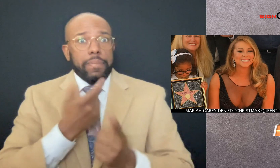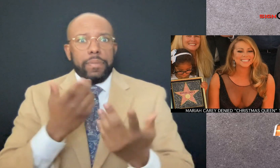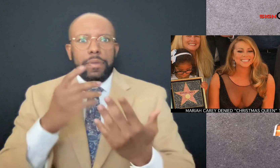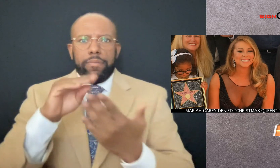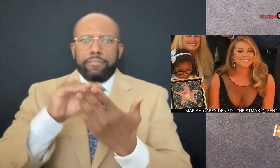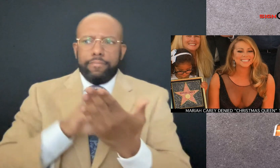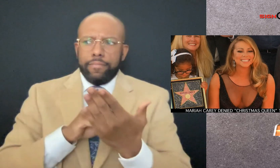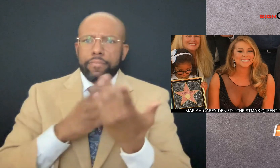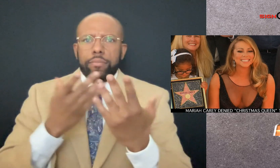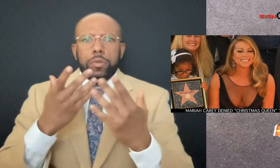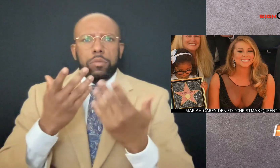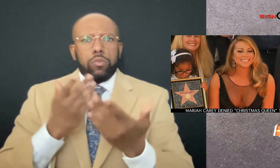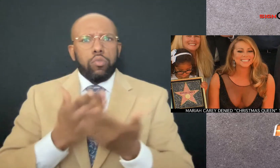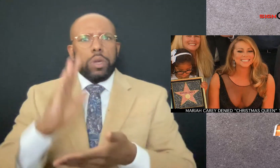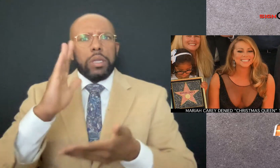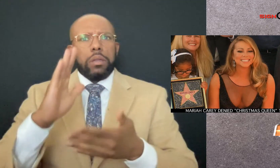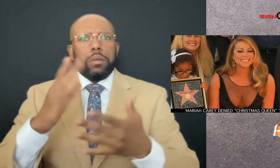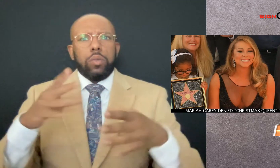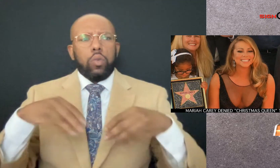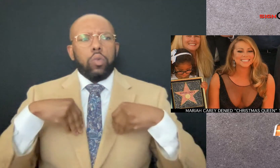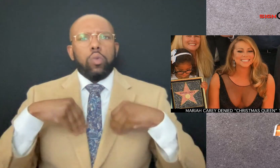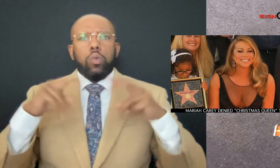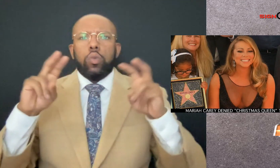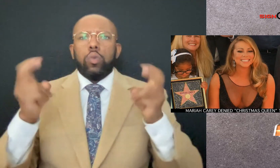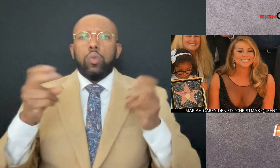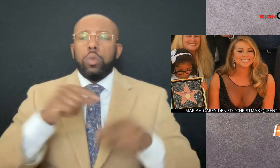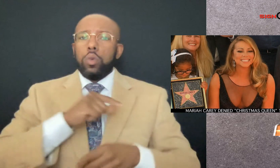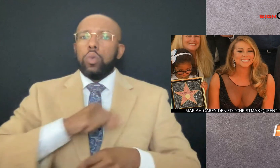She then applied for exclusive rights to Queen of Christmas.